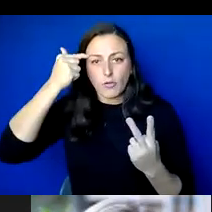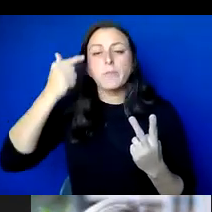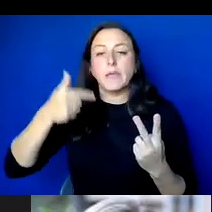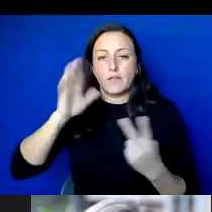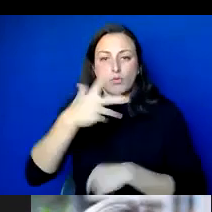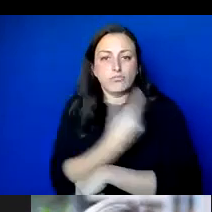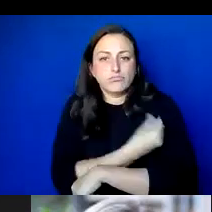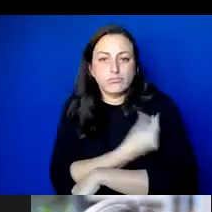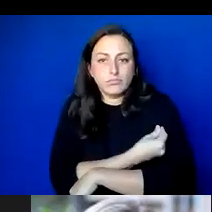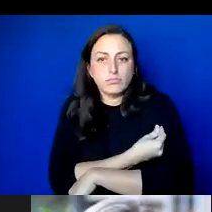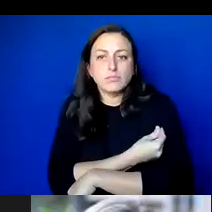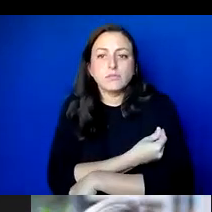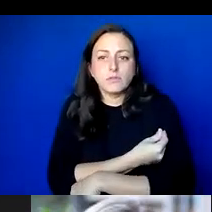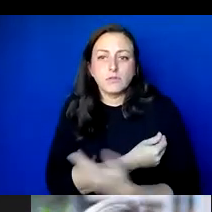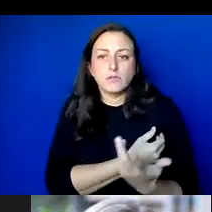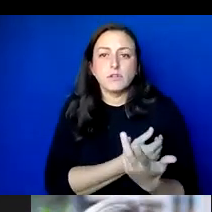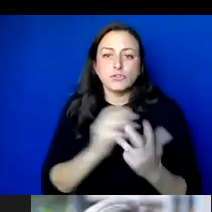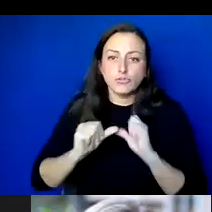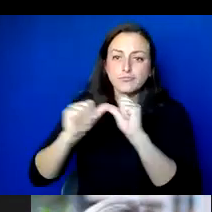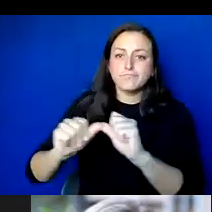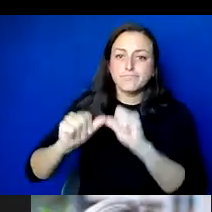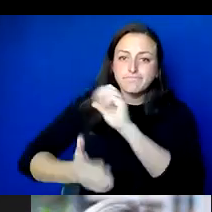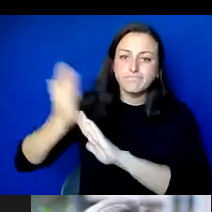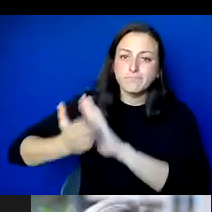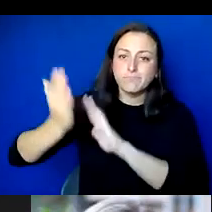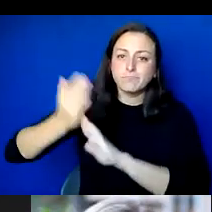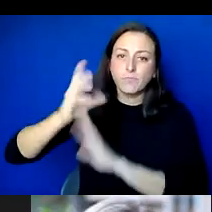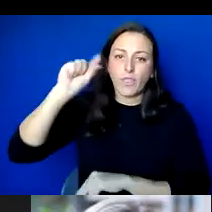for the continuity of state government by our constitution. Next slide please.